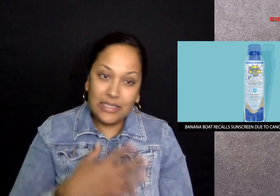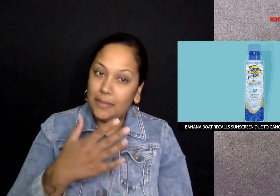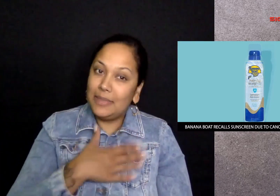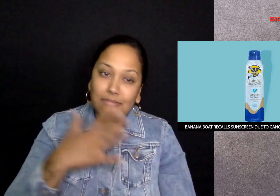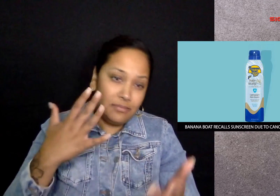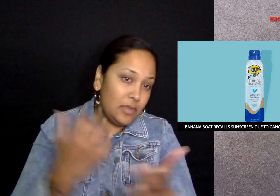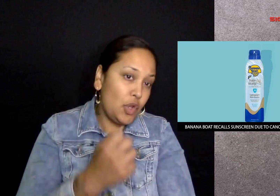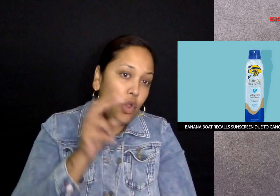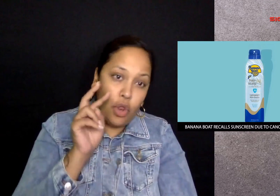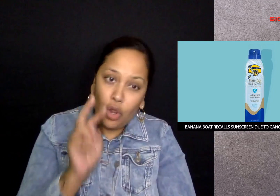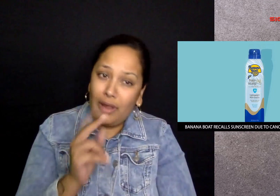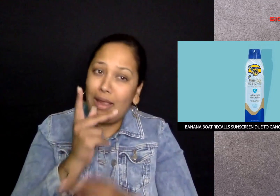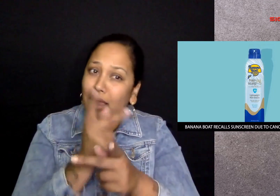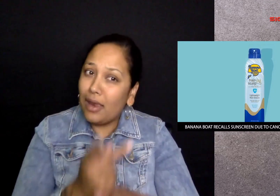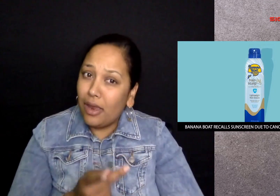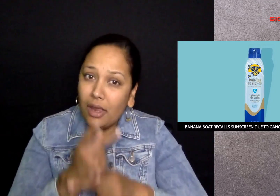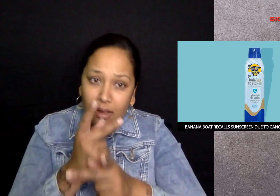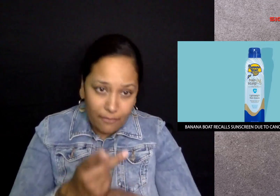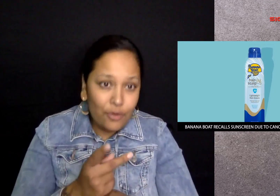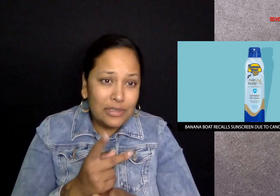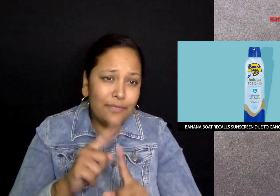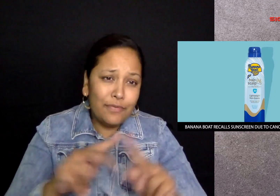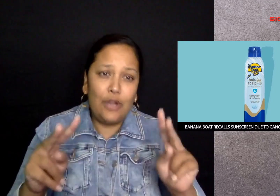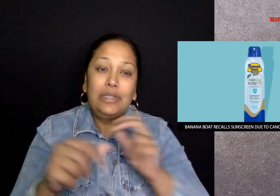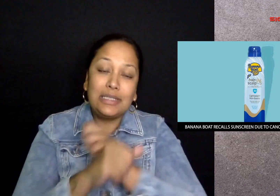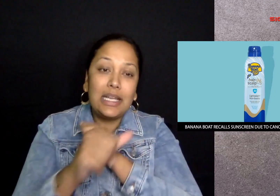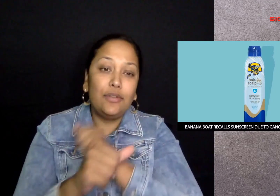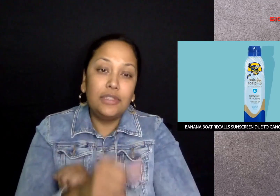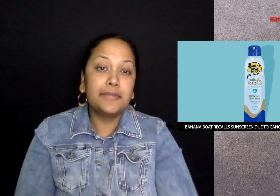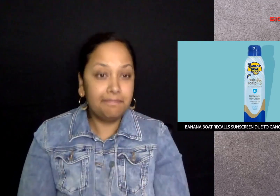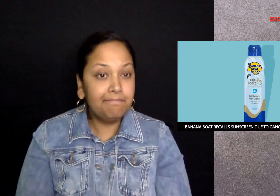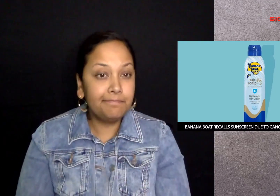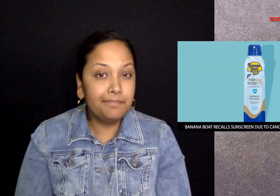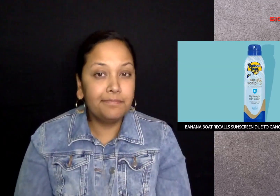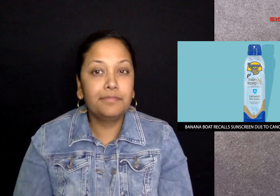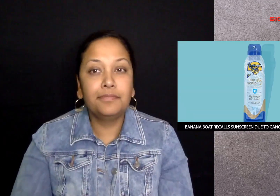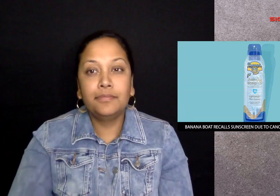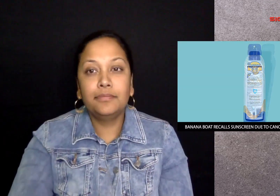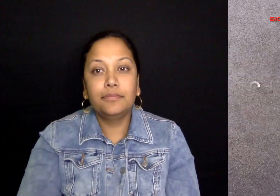so please take a look and be careful because it can be dangerous